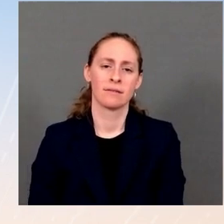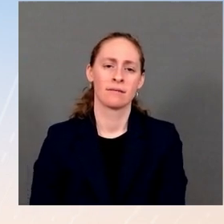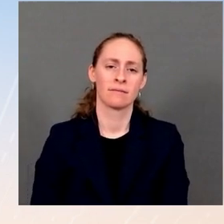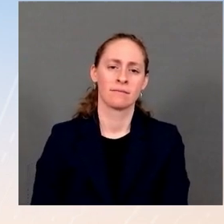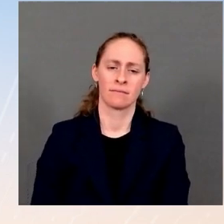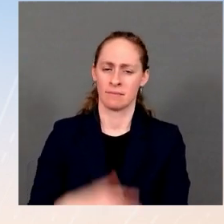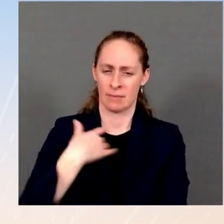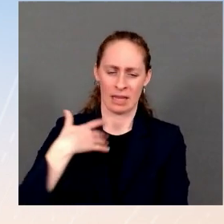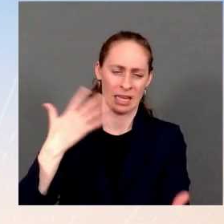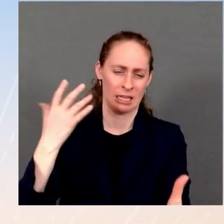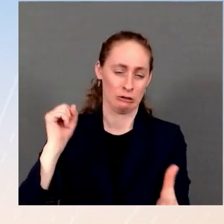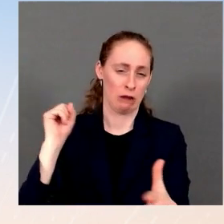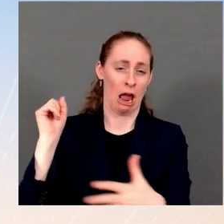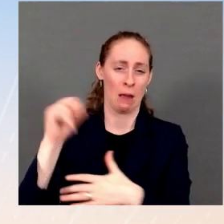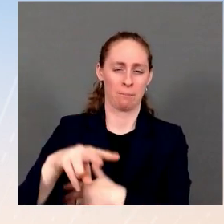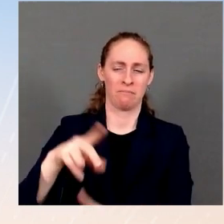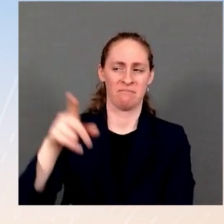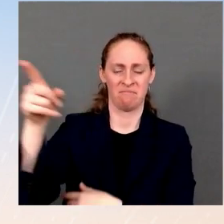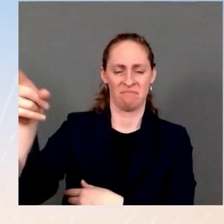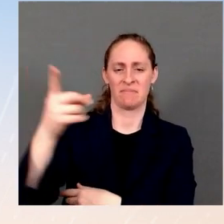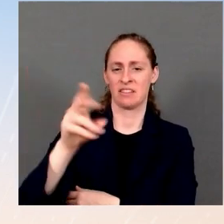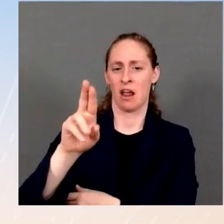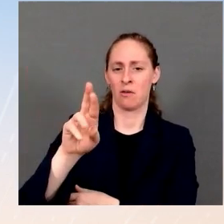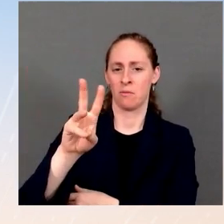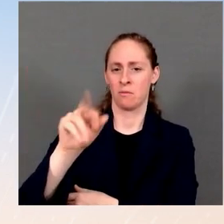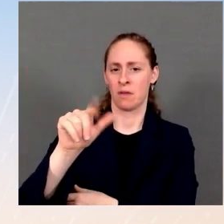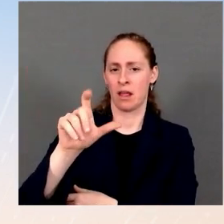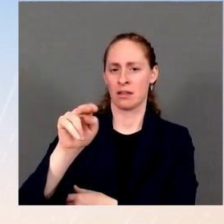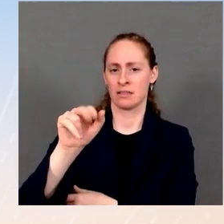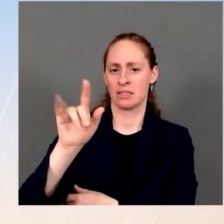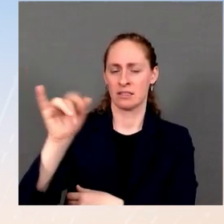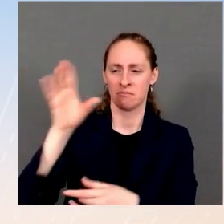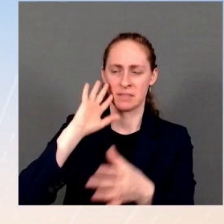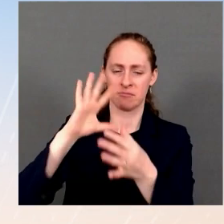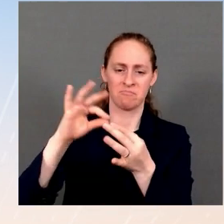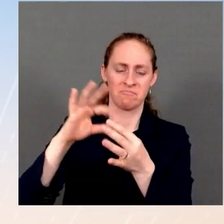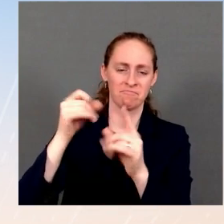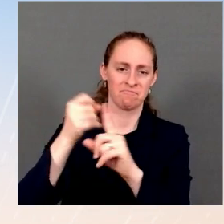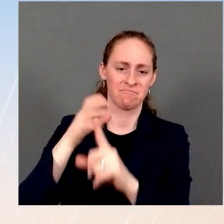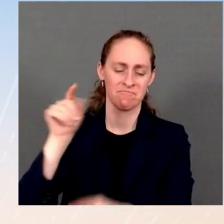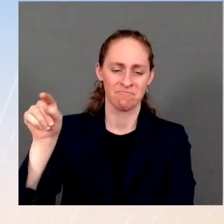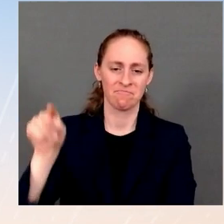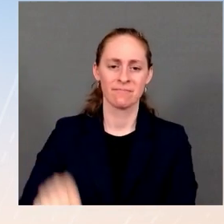The Press: Just to -- I wanted to circle back to Russia. Have there been any updates, in terms of --